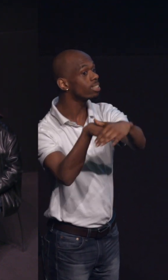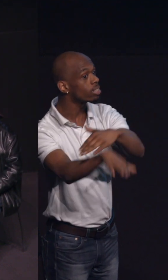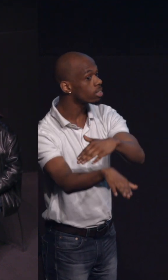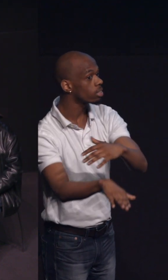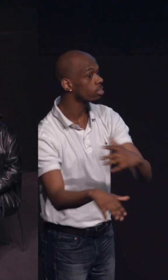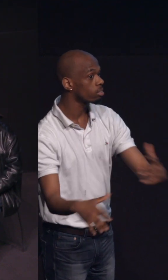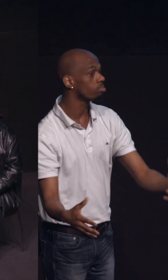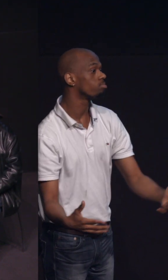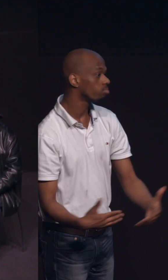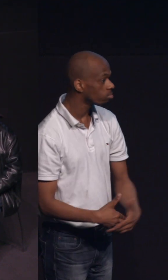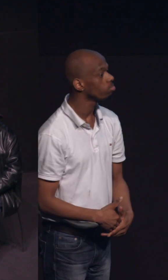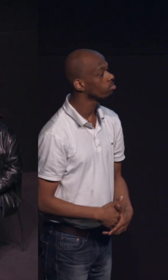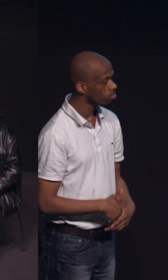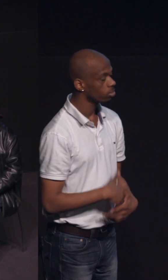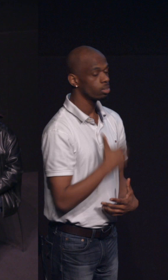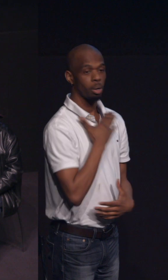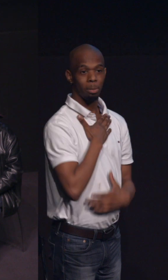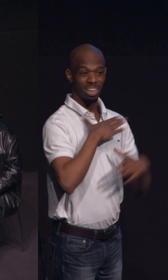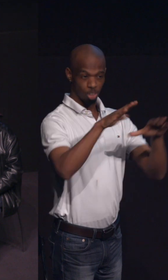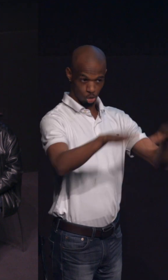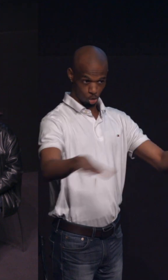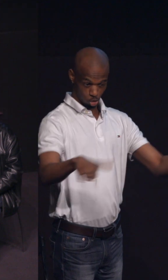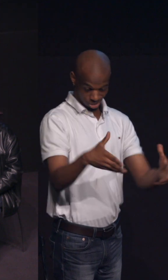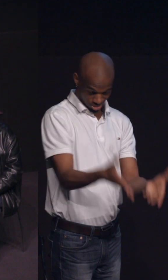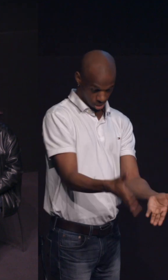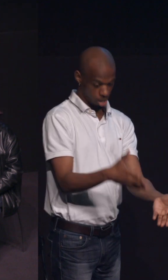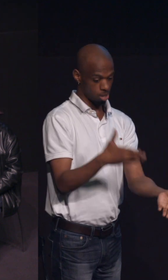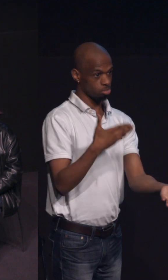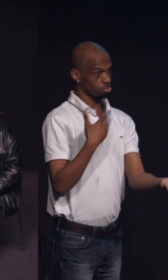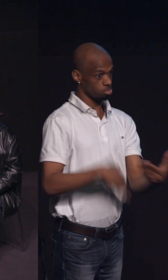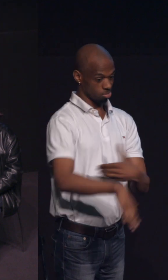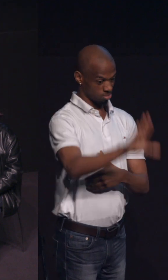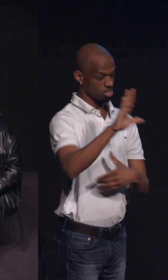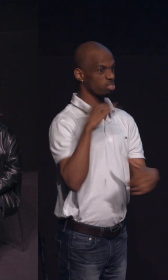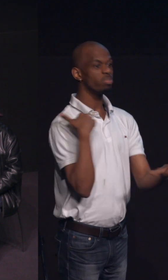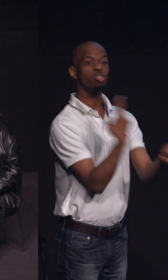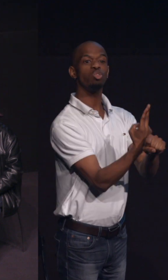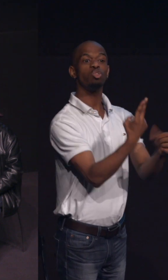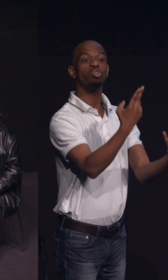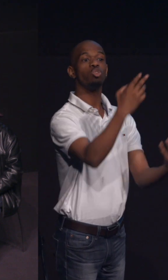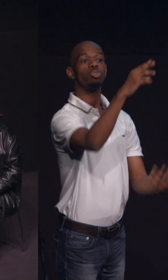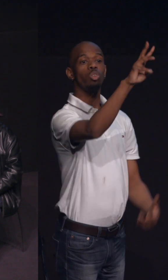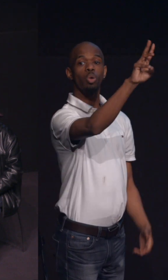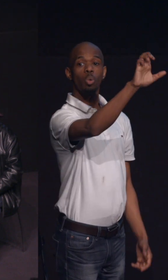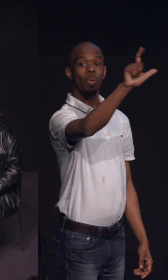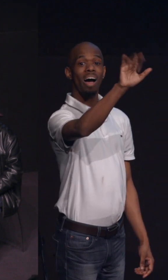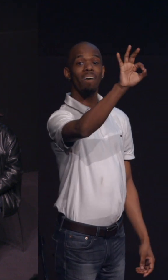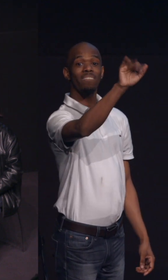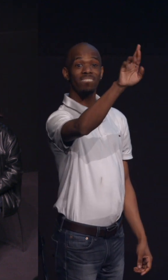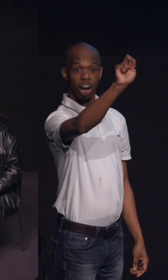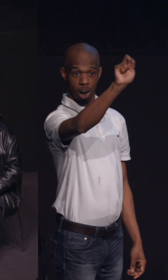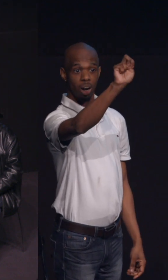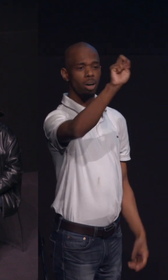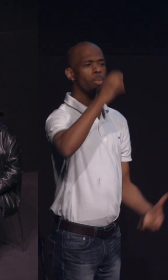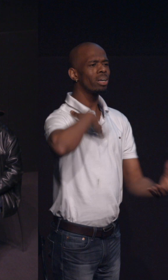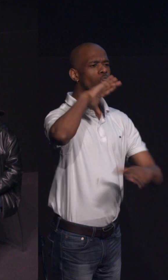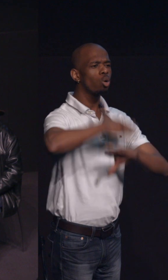I--my children grew up on welfare. Where's my daughter, Darma? You still here?